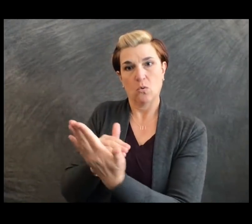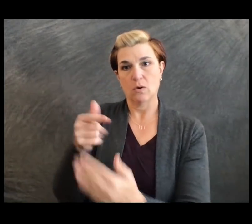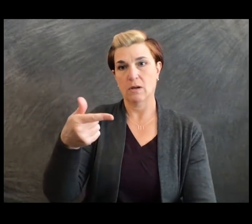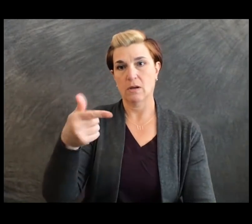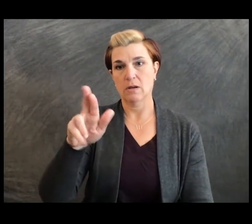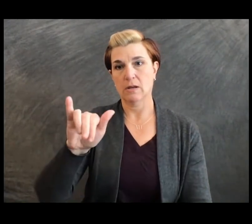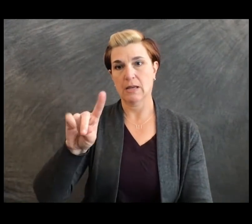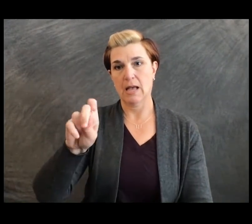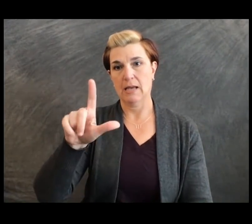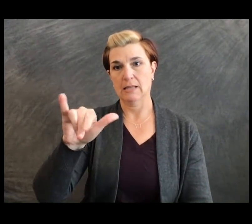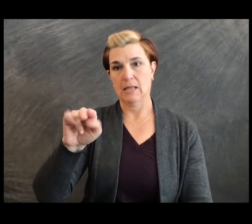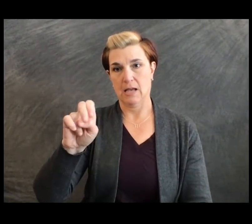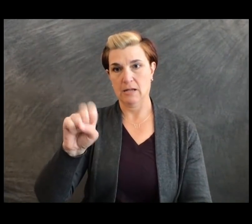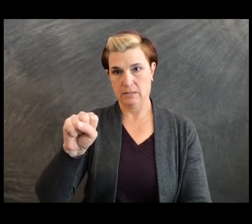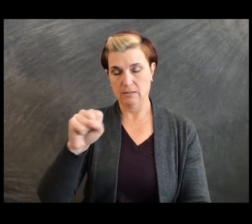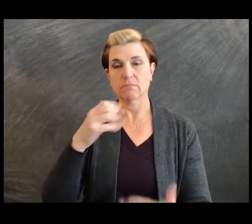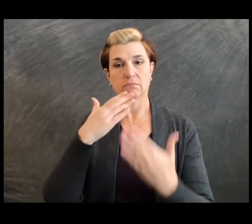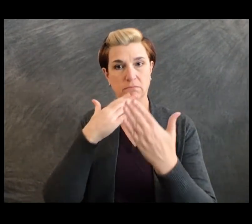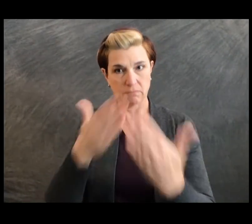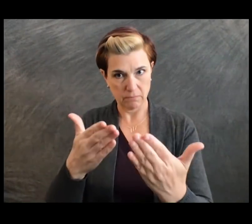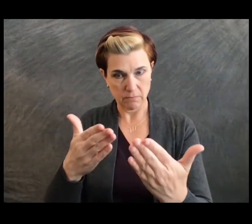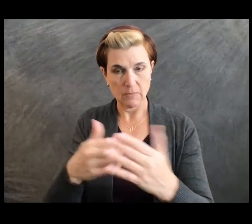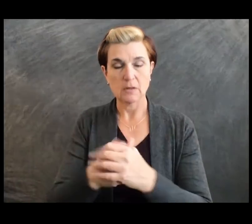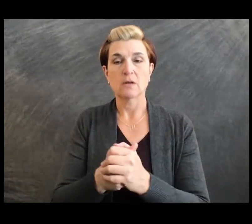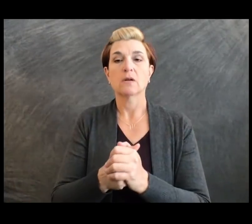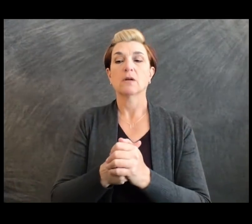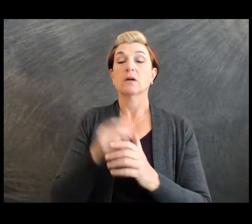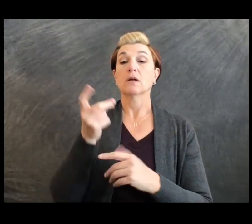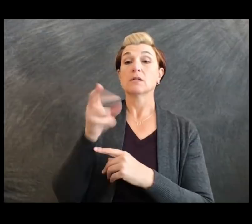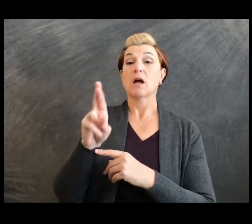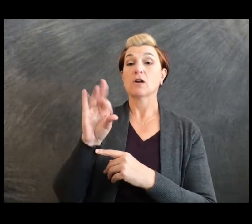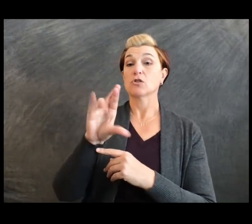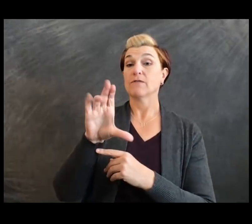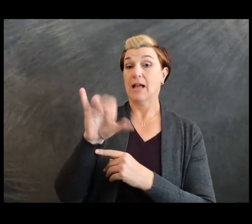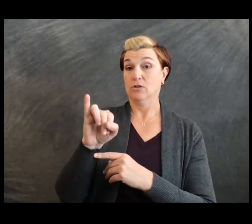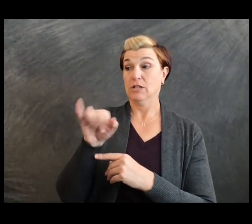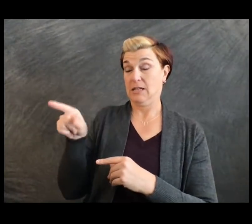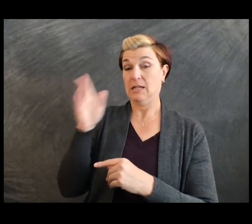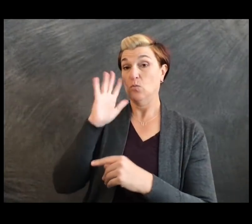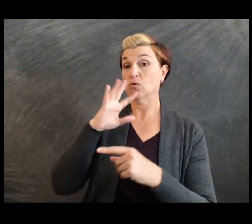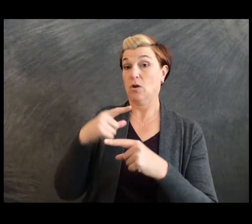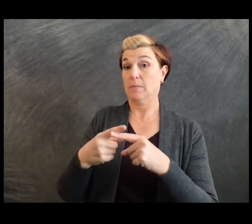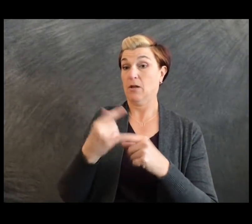Fauci may well reflect in a moment is an opportunity for us here on the foot